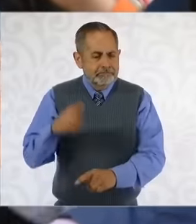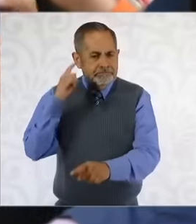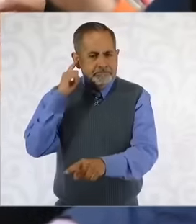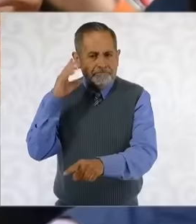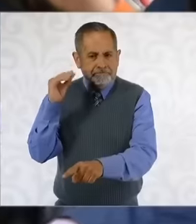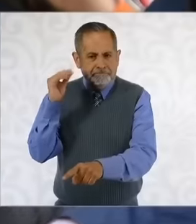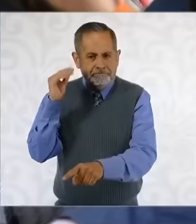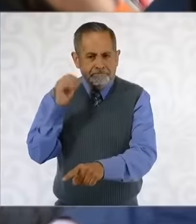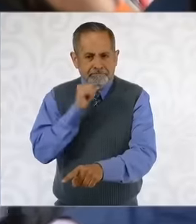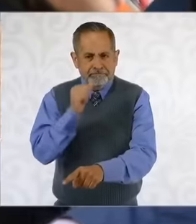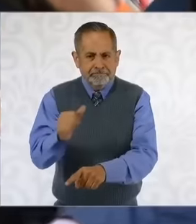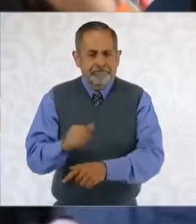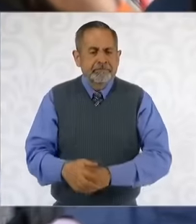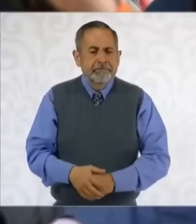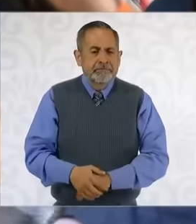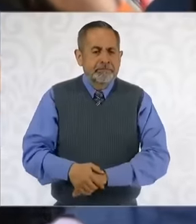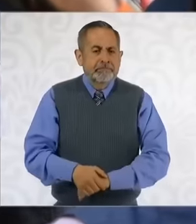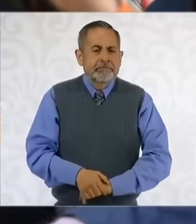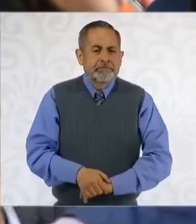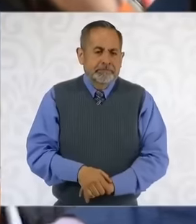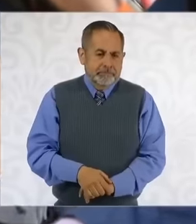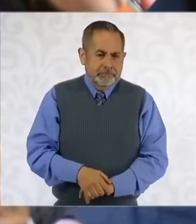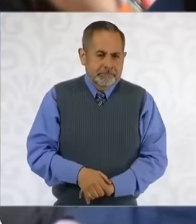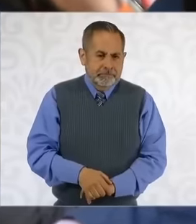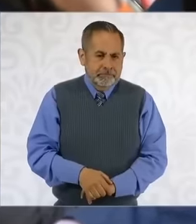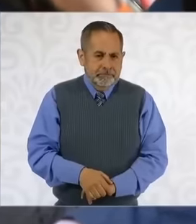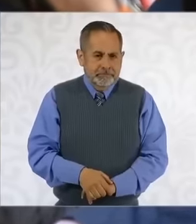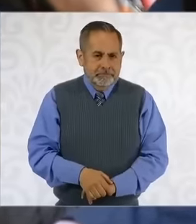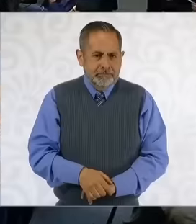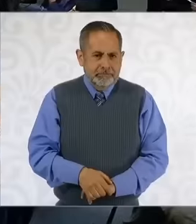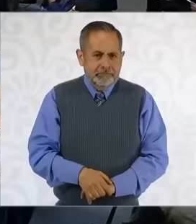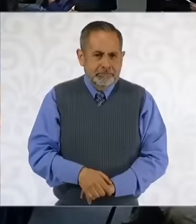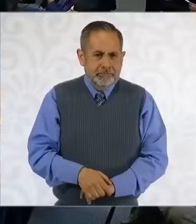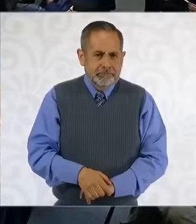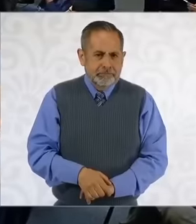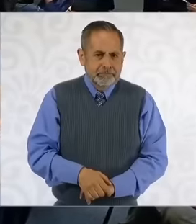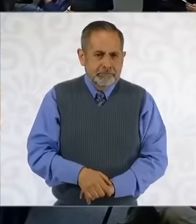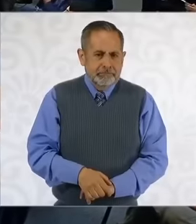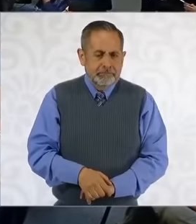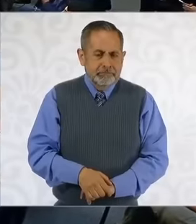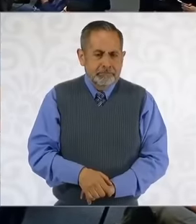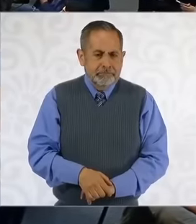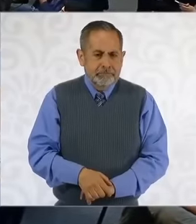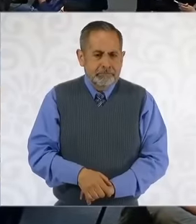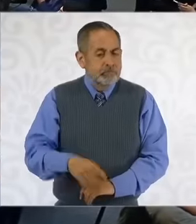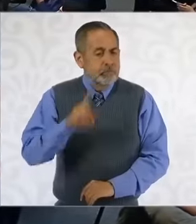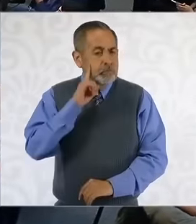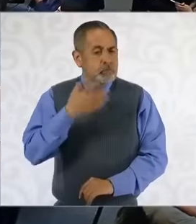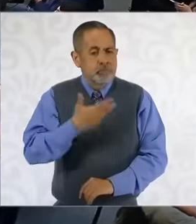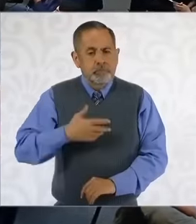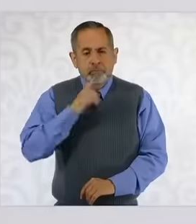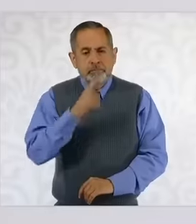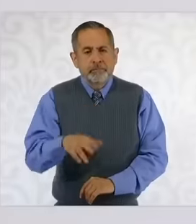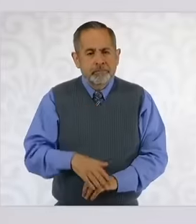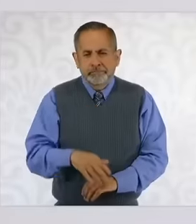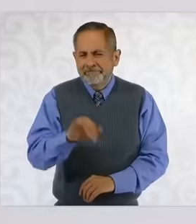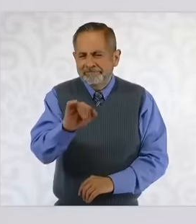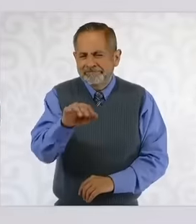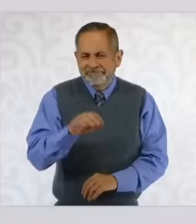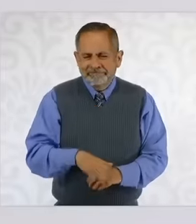or in the largest cities like this case, yes eh. It didn't take even half an hour to start